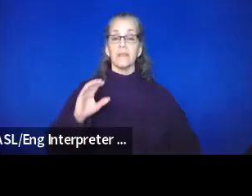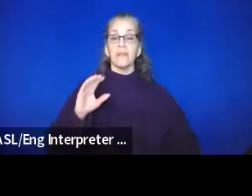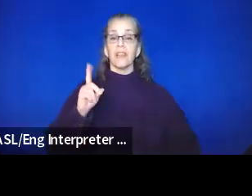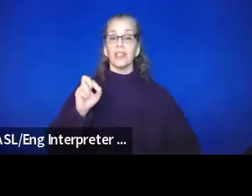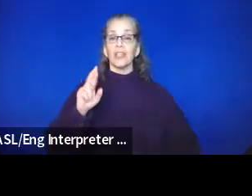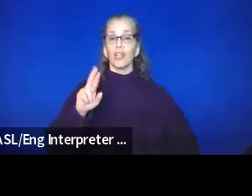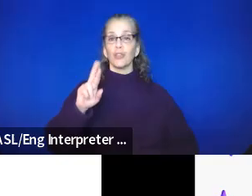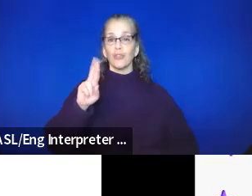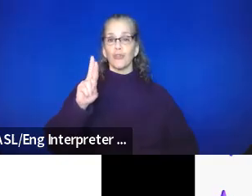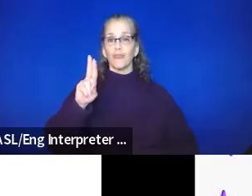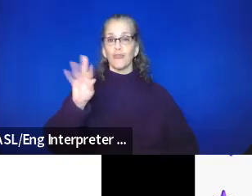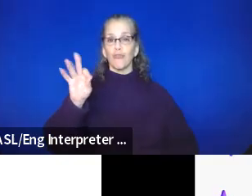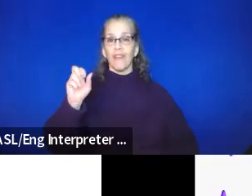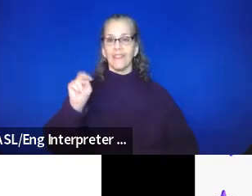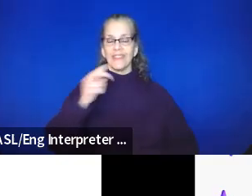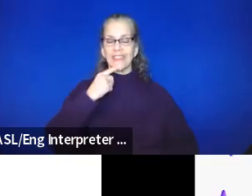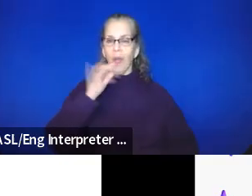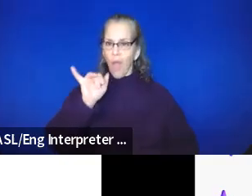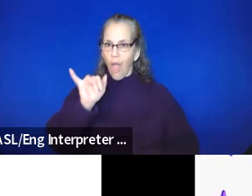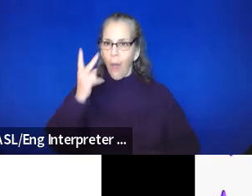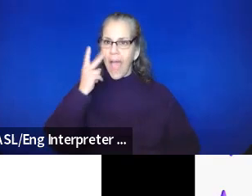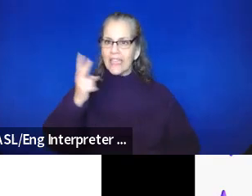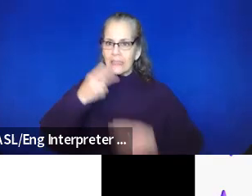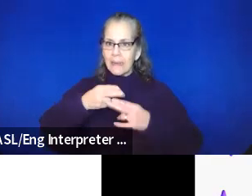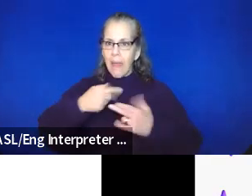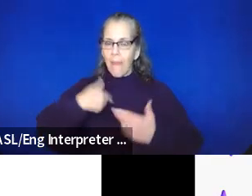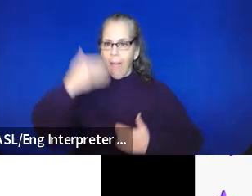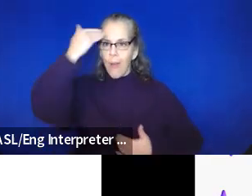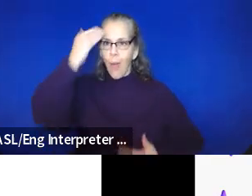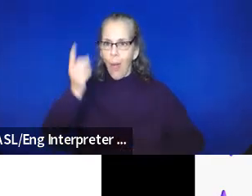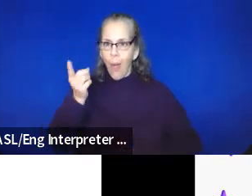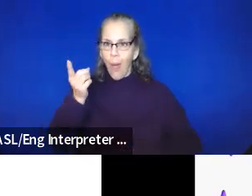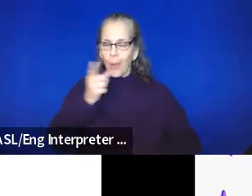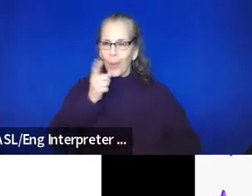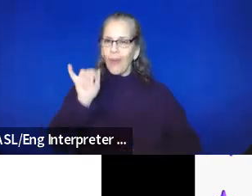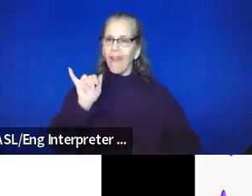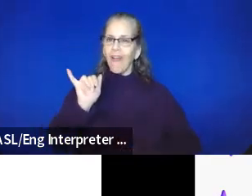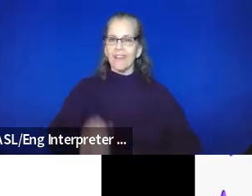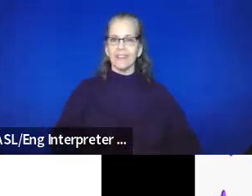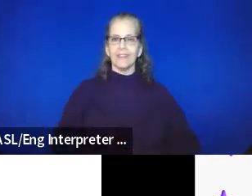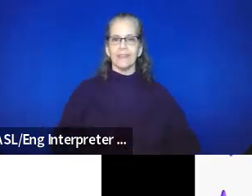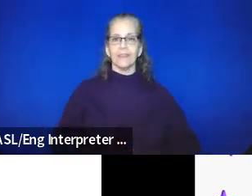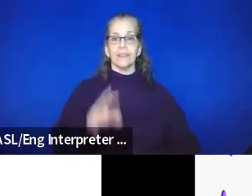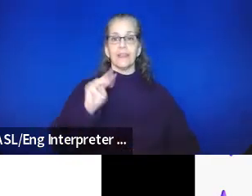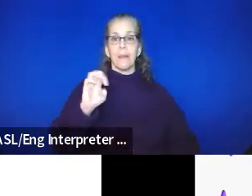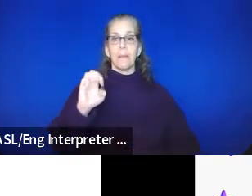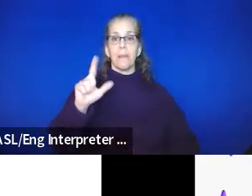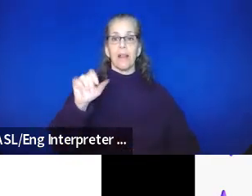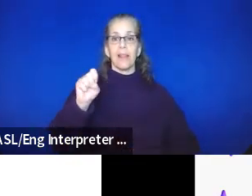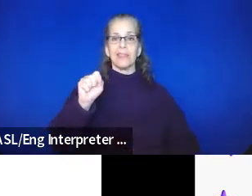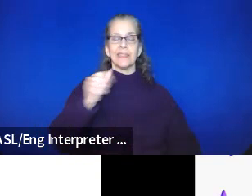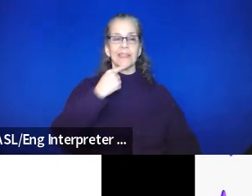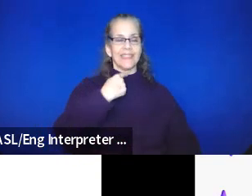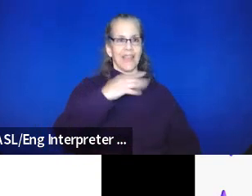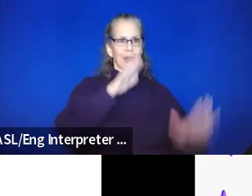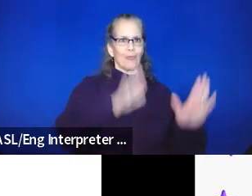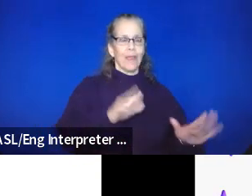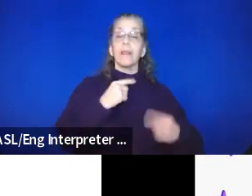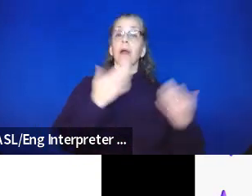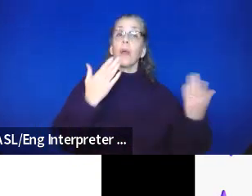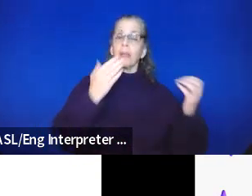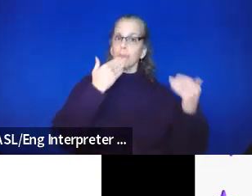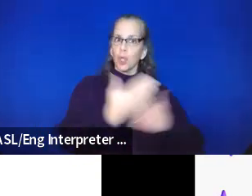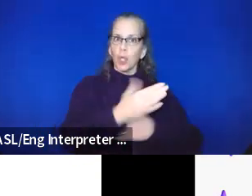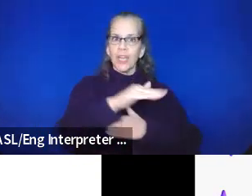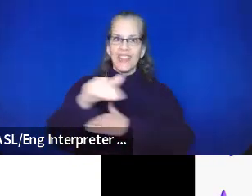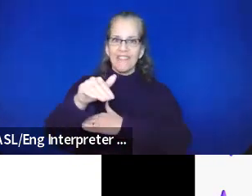Great! All right, well, good evening, welcome to tonight's HLAA task